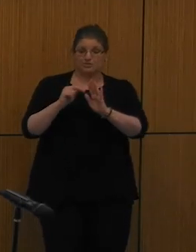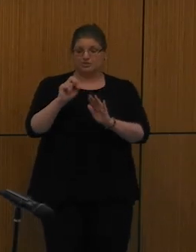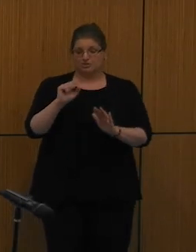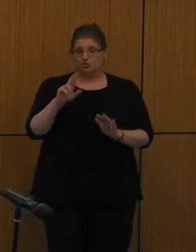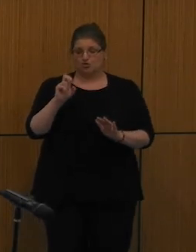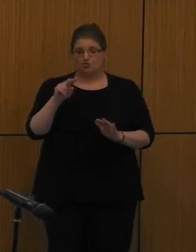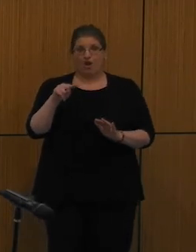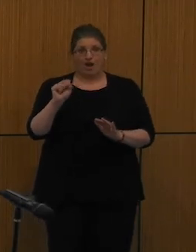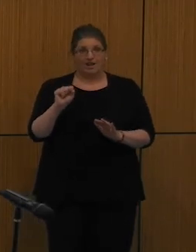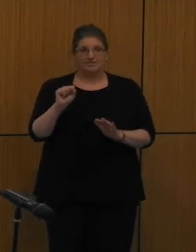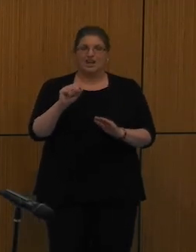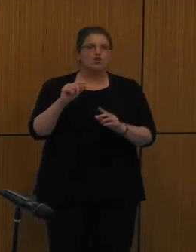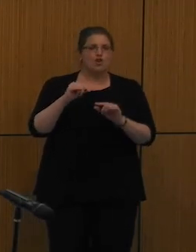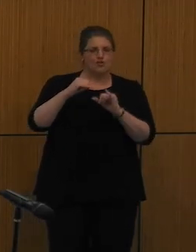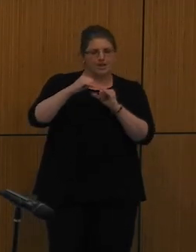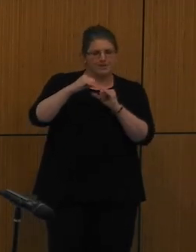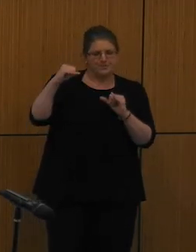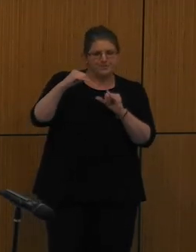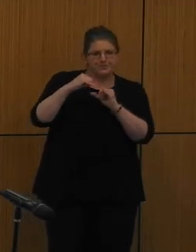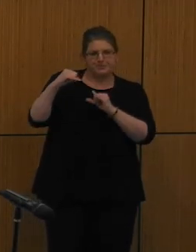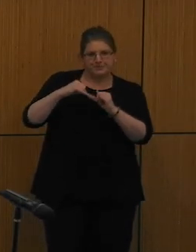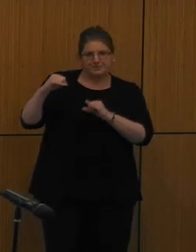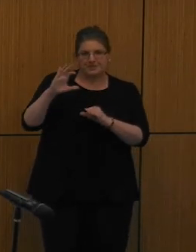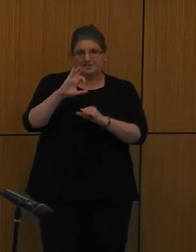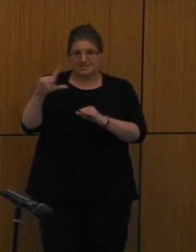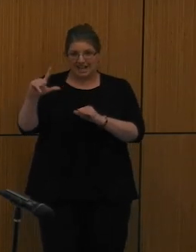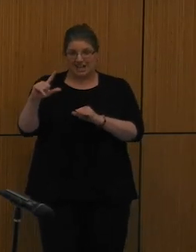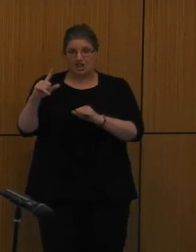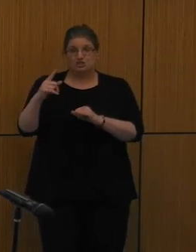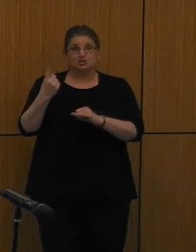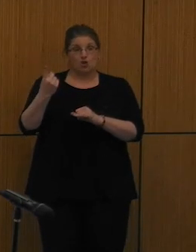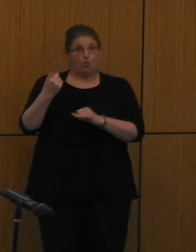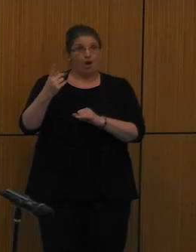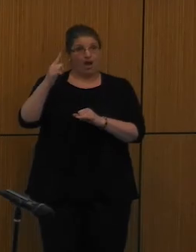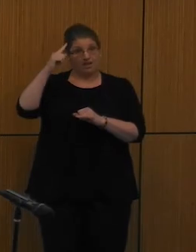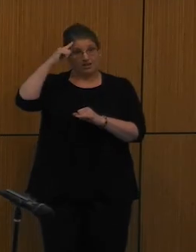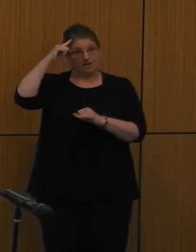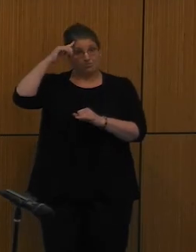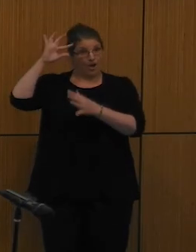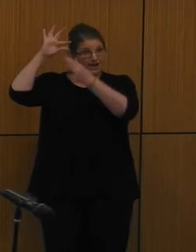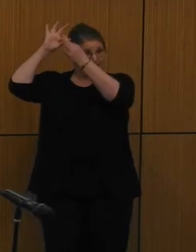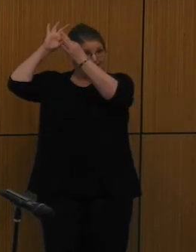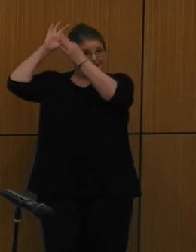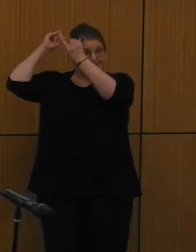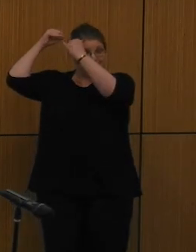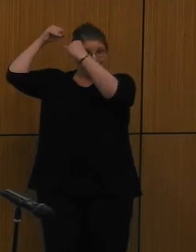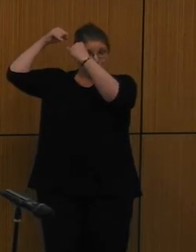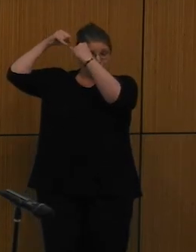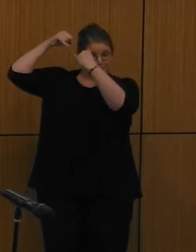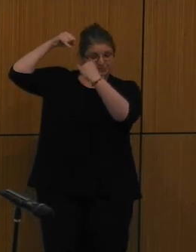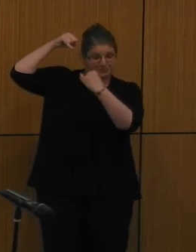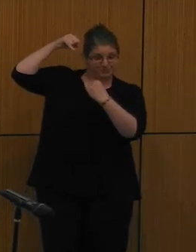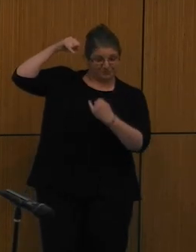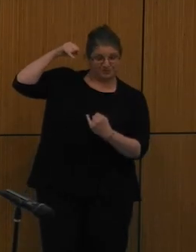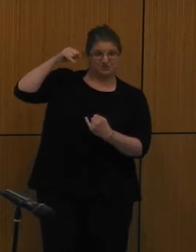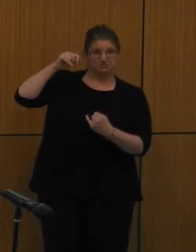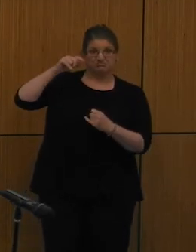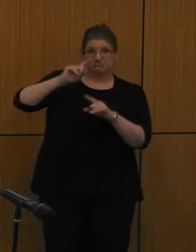skinny cells that are connected at one end to the brain and at the other end to whatever your target tissue happens to be brain, stomach and not brain. Excuse me?